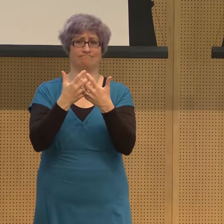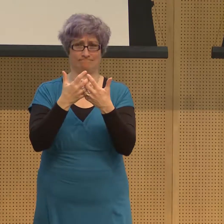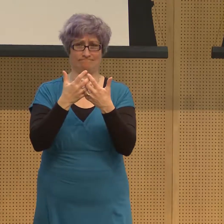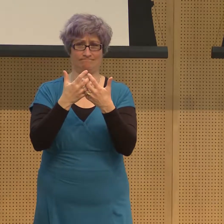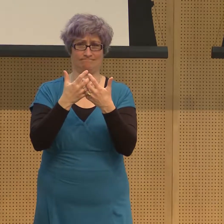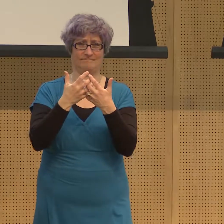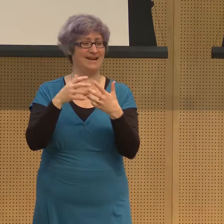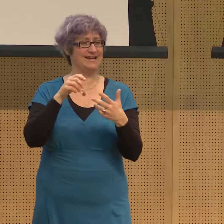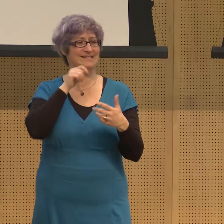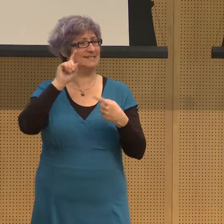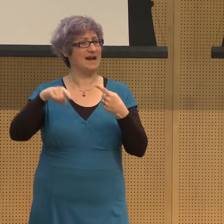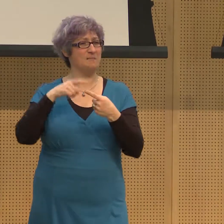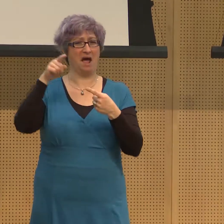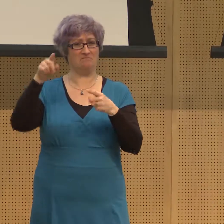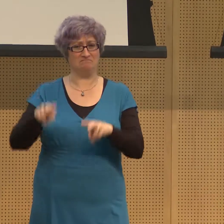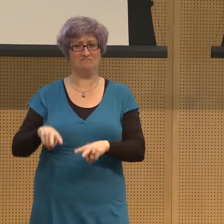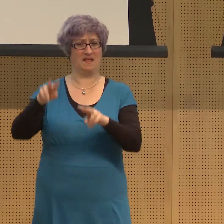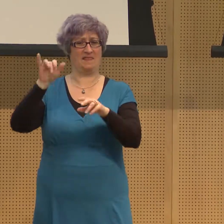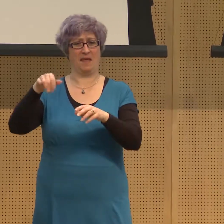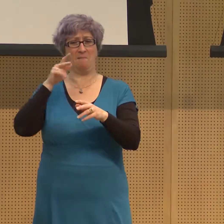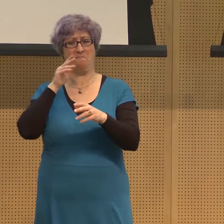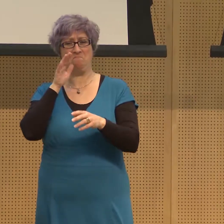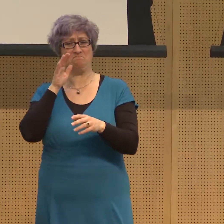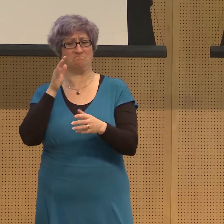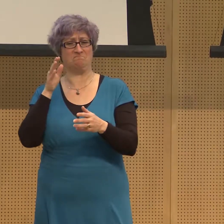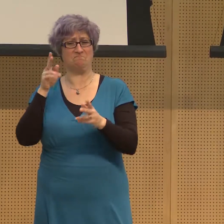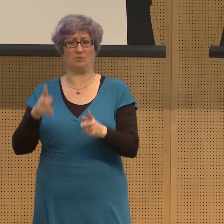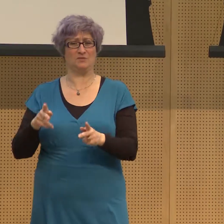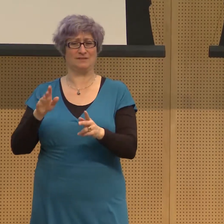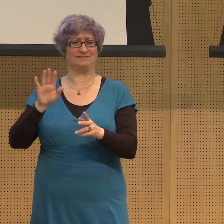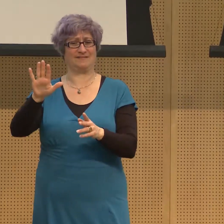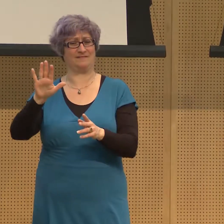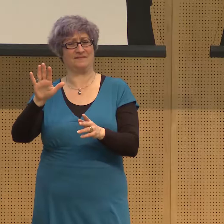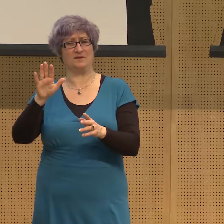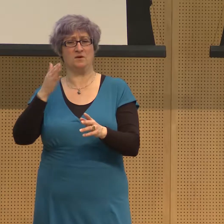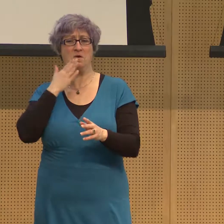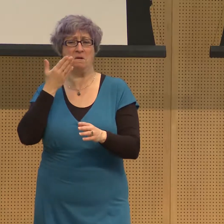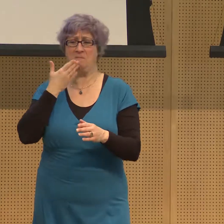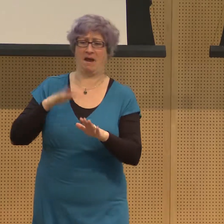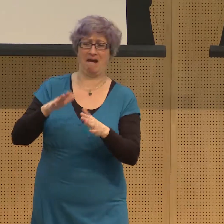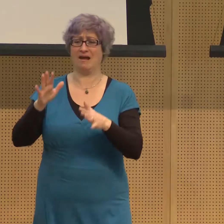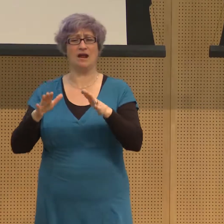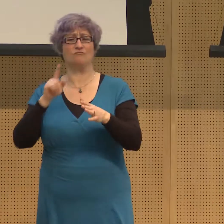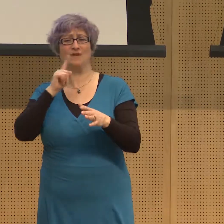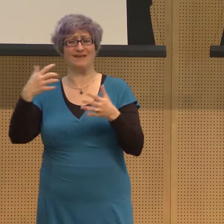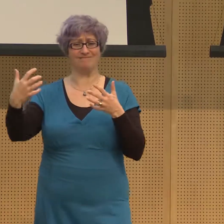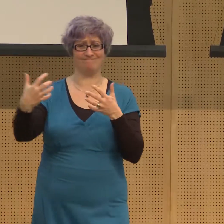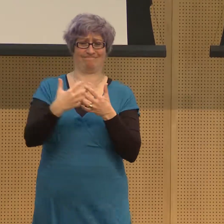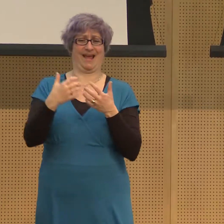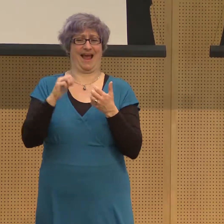You have to make sure that that mentor is a good fit. And it's not about judging a person's character.